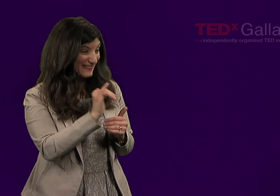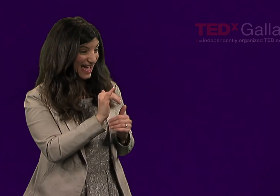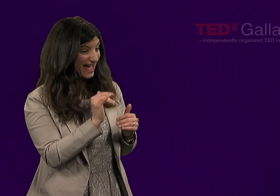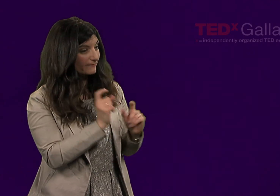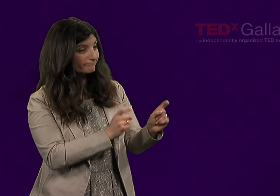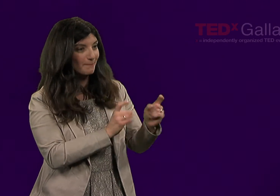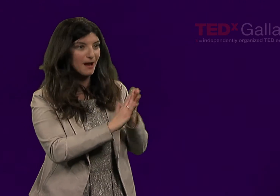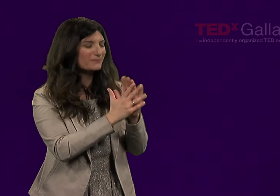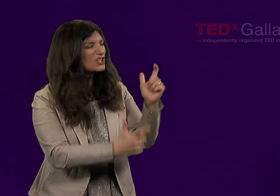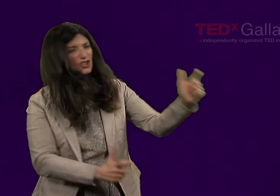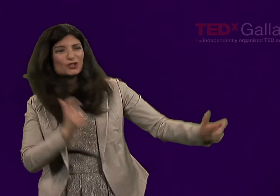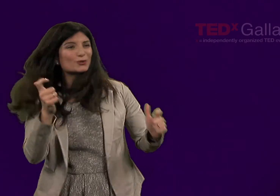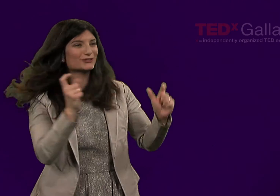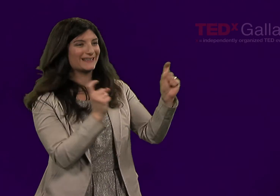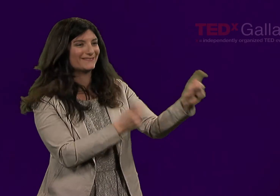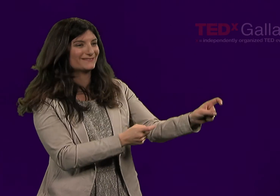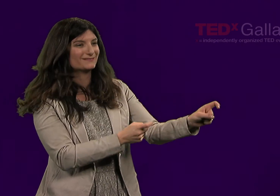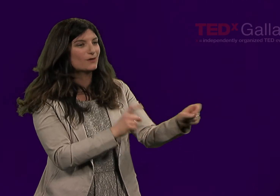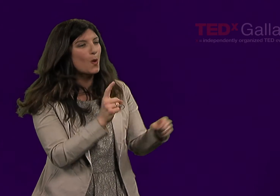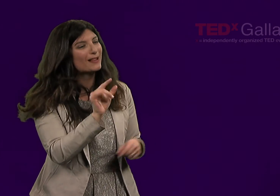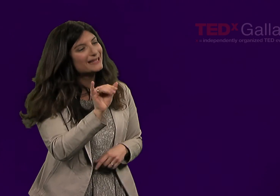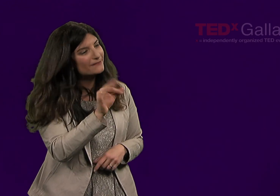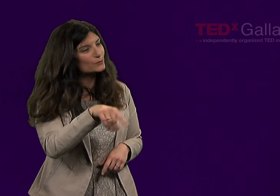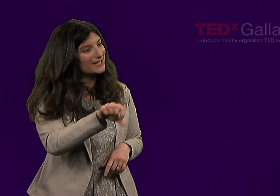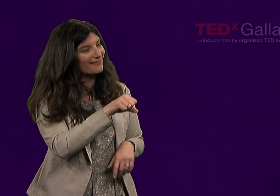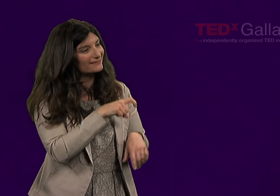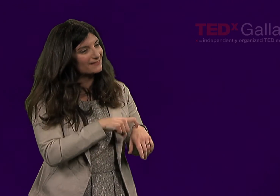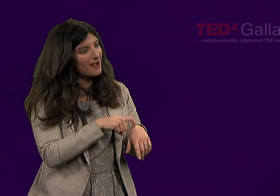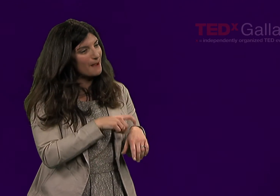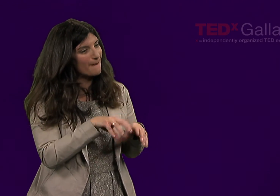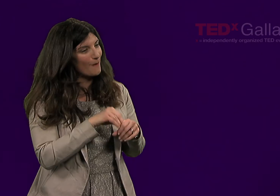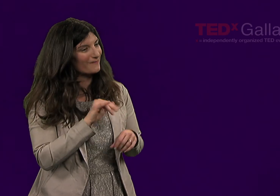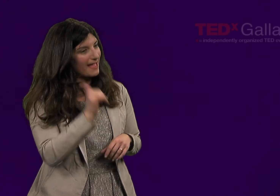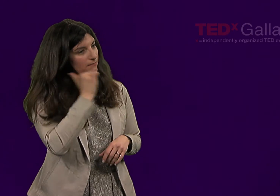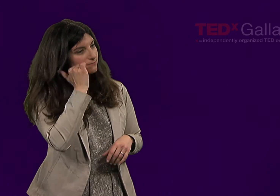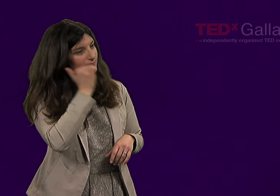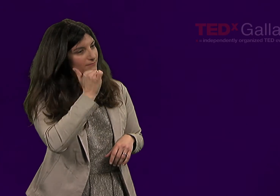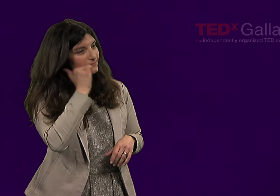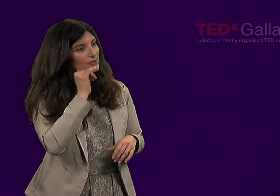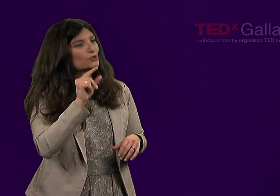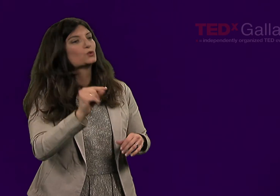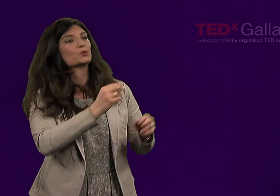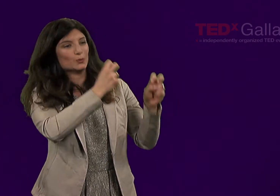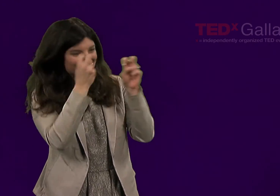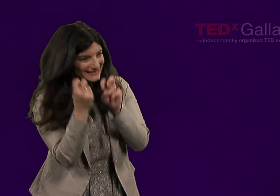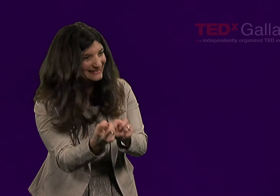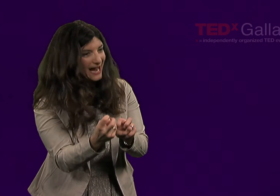and perhaps an enormous gift that will be totally unexpected. So take a moment out of that daily grind and out of the daily routine